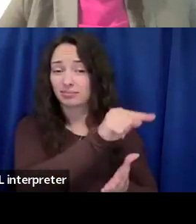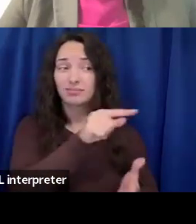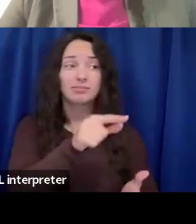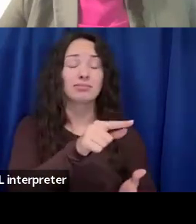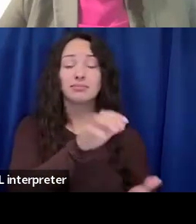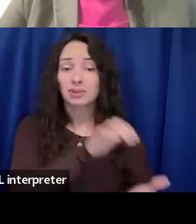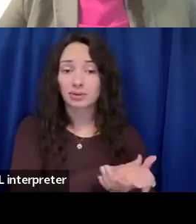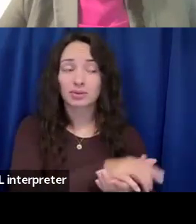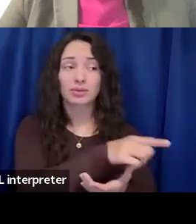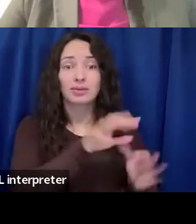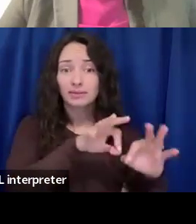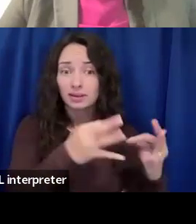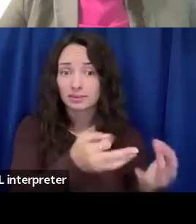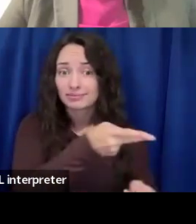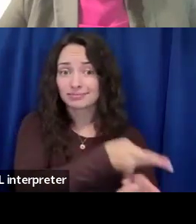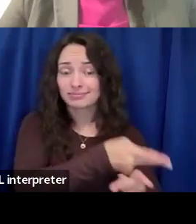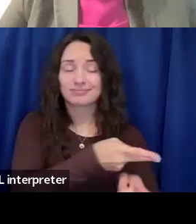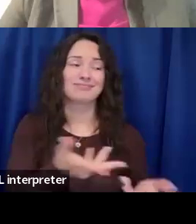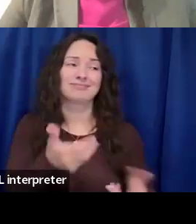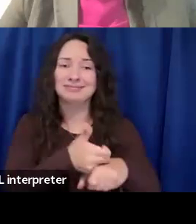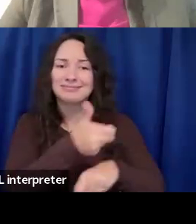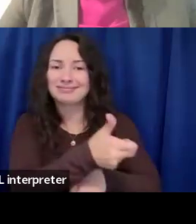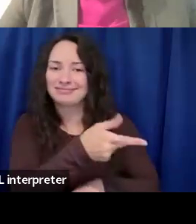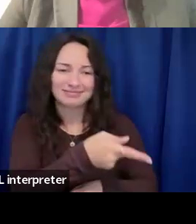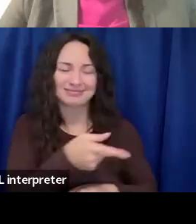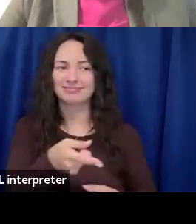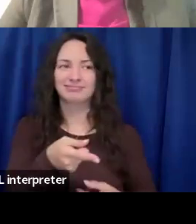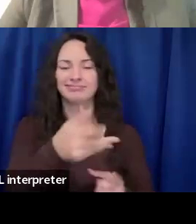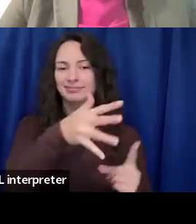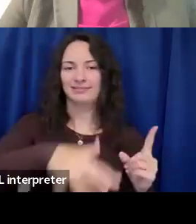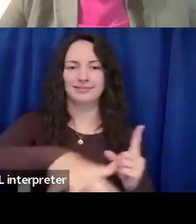and so it is not just them. Things that happen in their environment may be